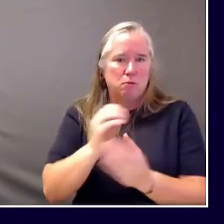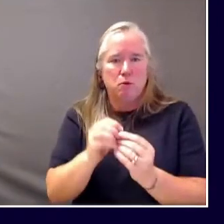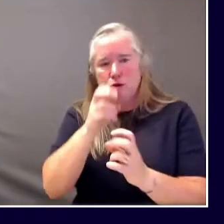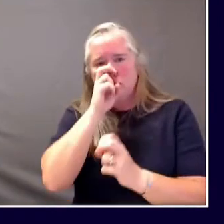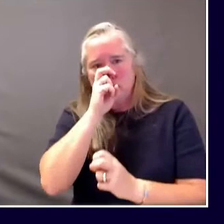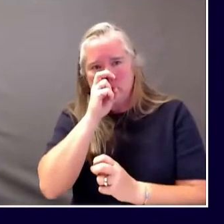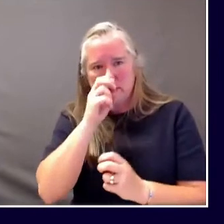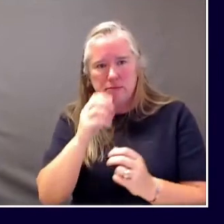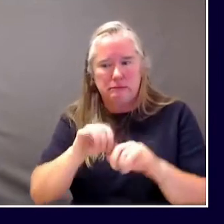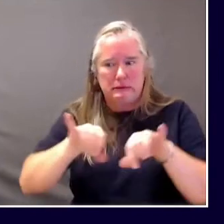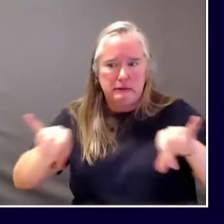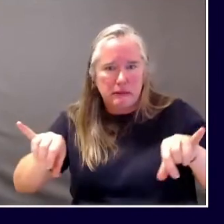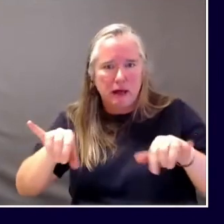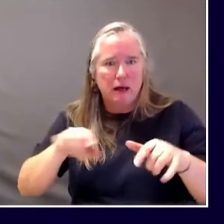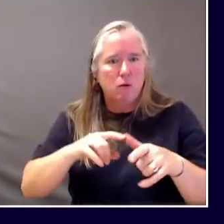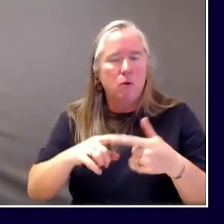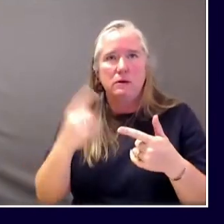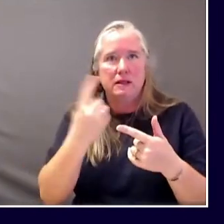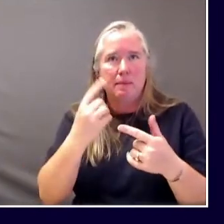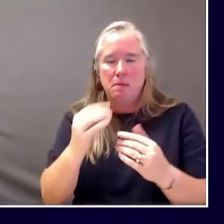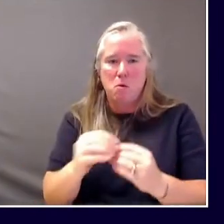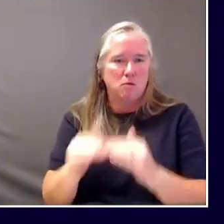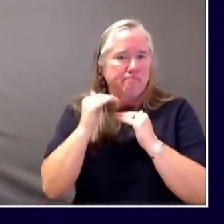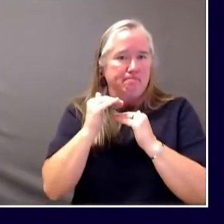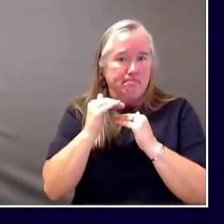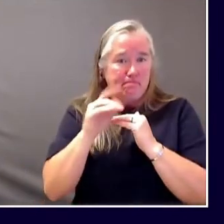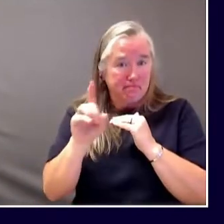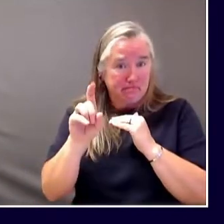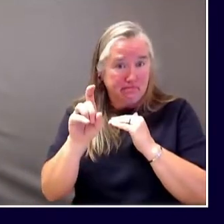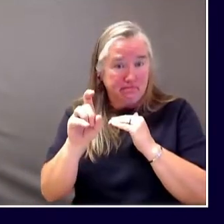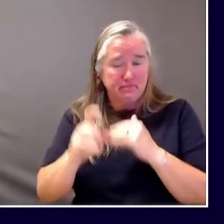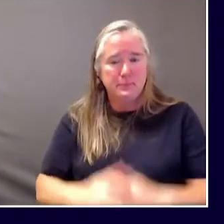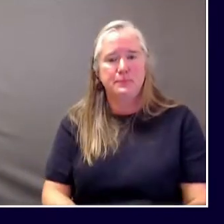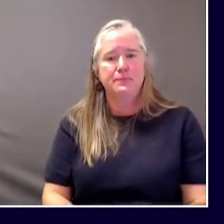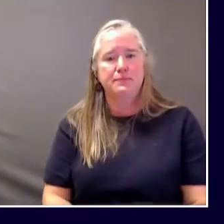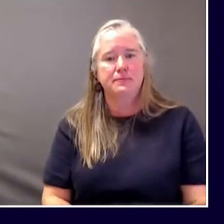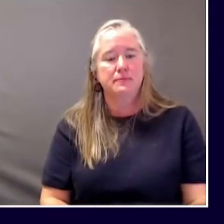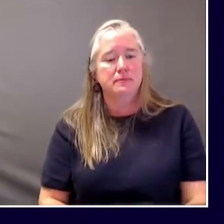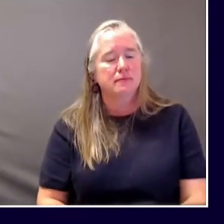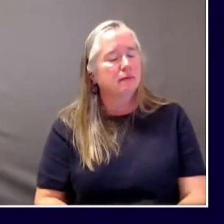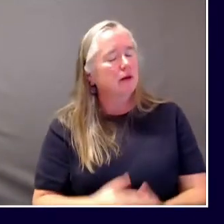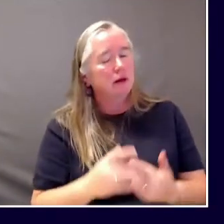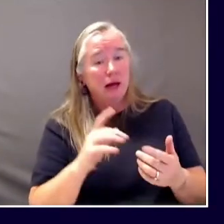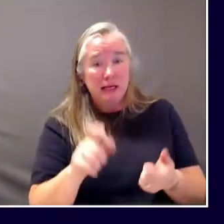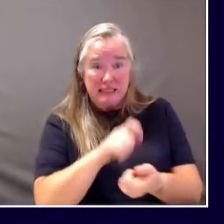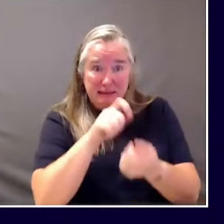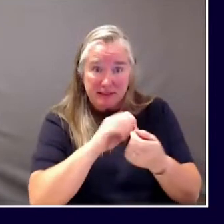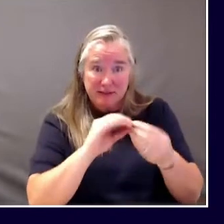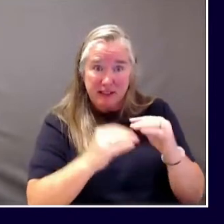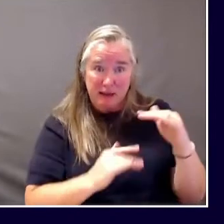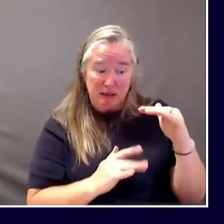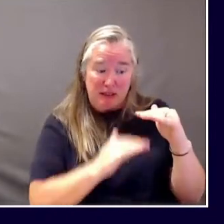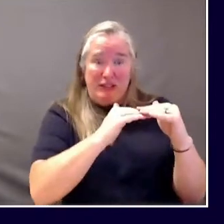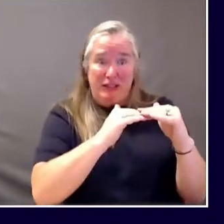in place